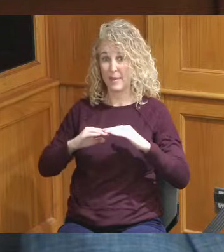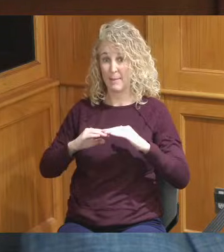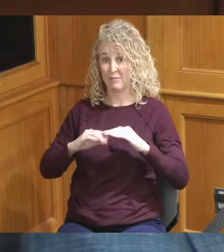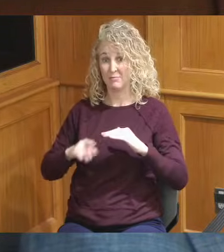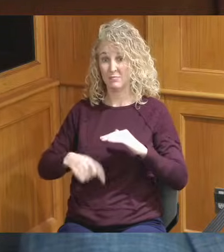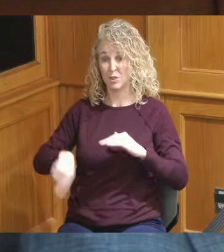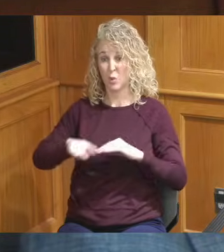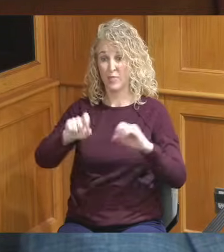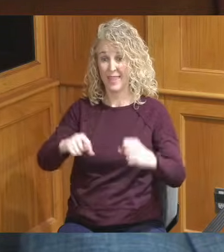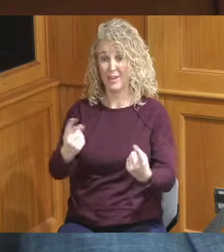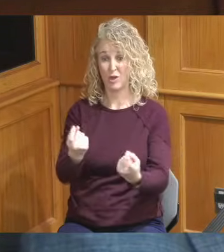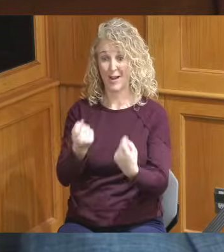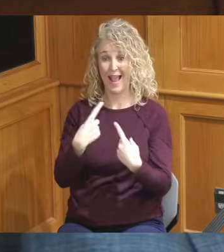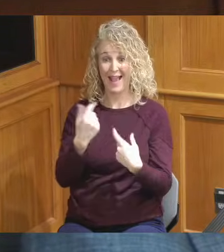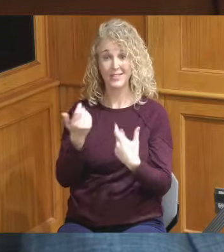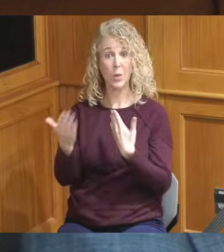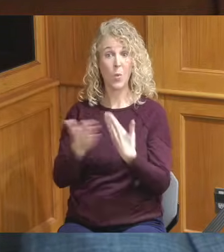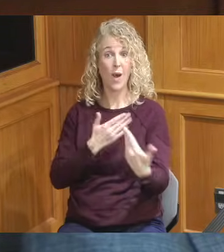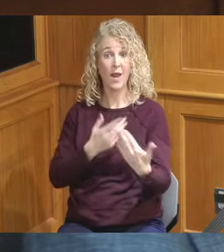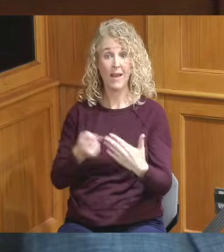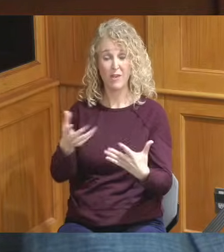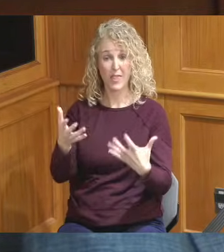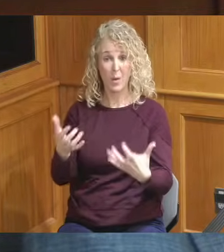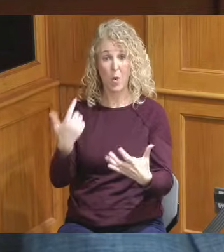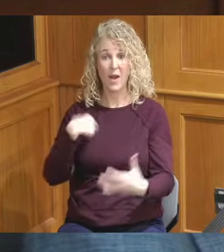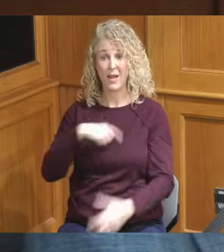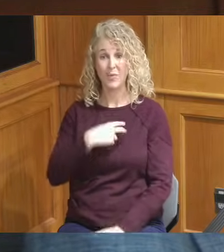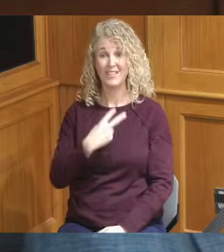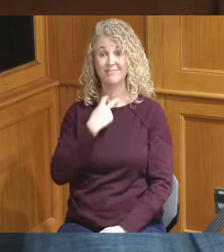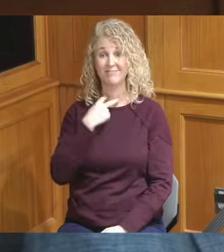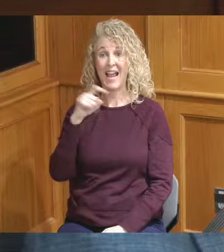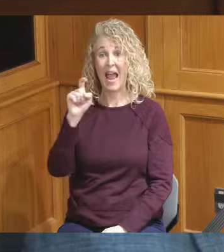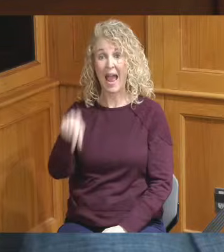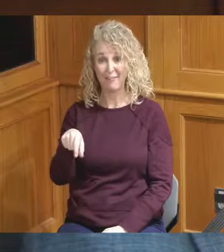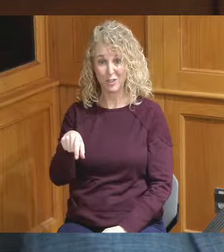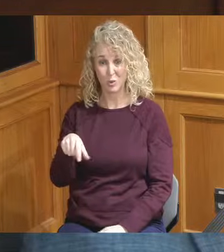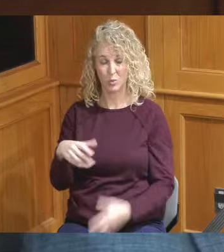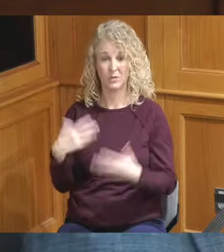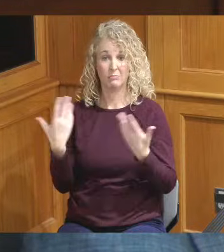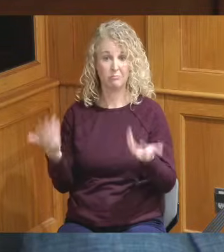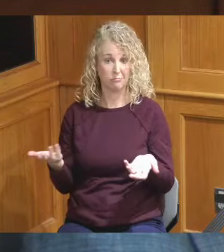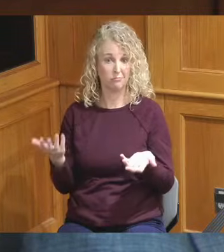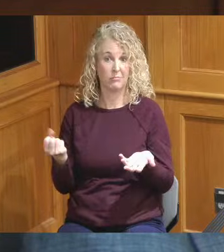u Bengals could ask for whatever really they wanted that was within reason given the market.